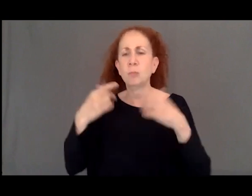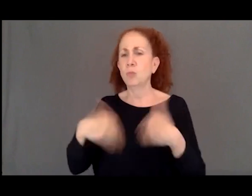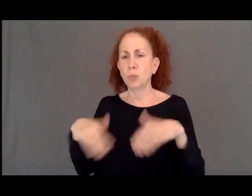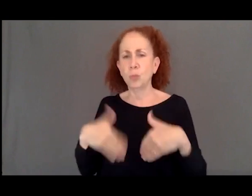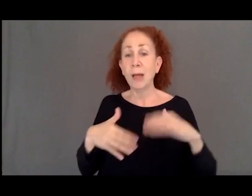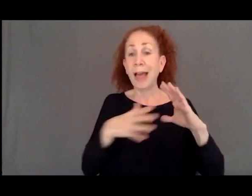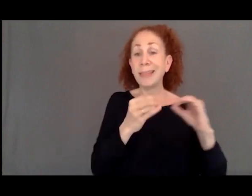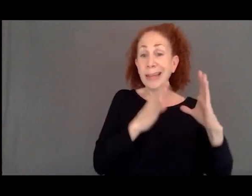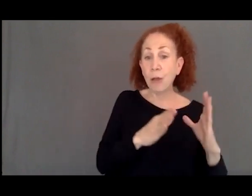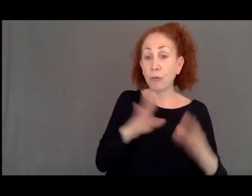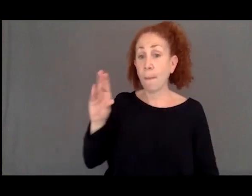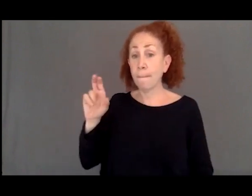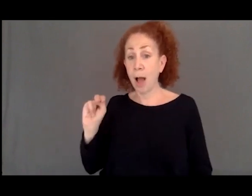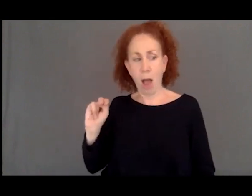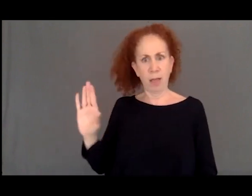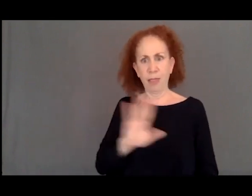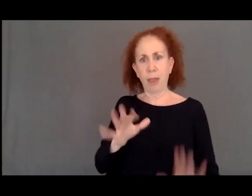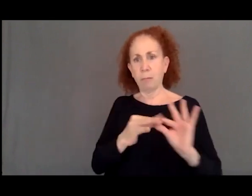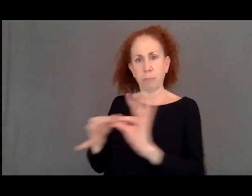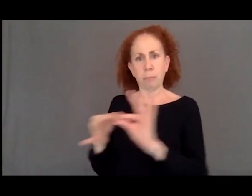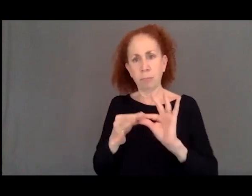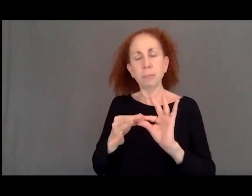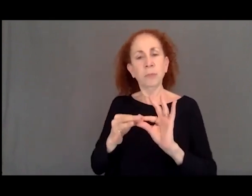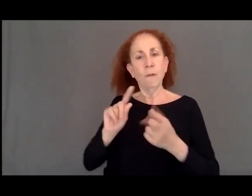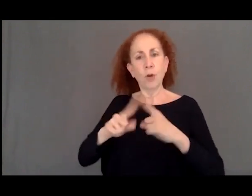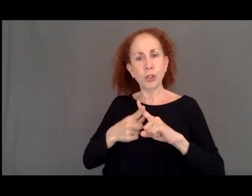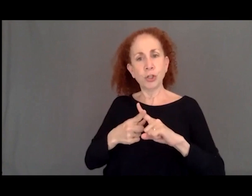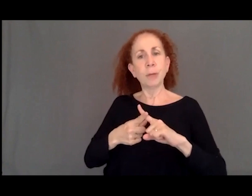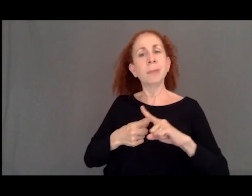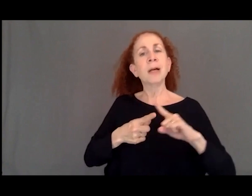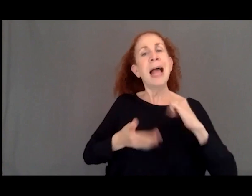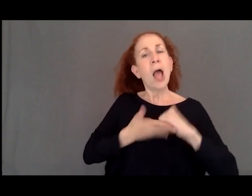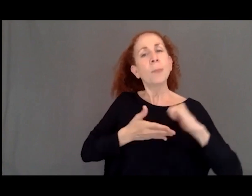and ,, moves the plot forward, and moreover,